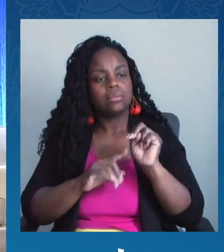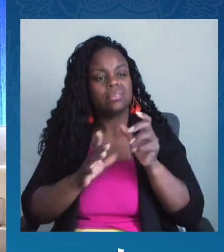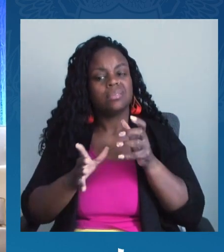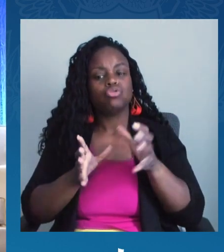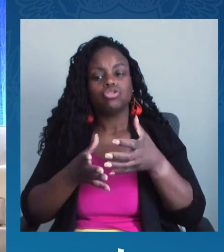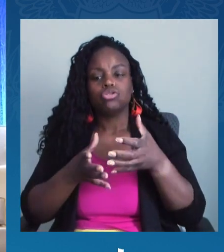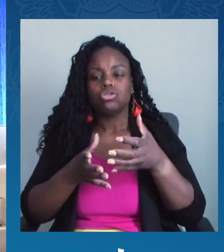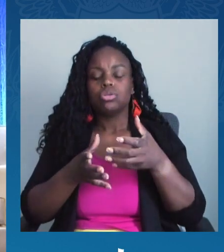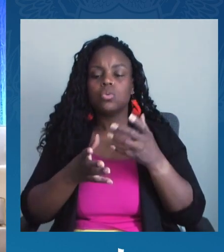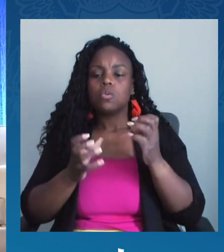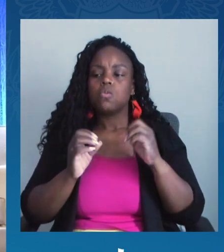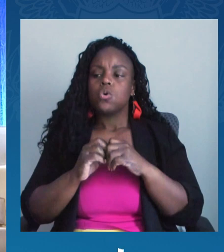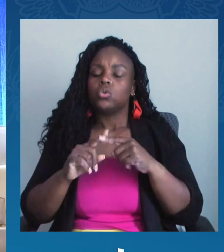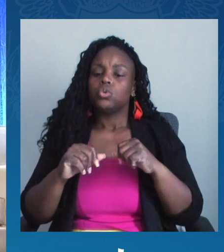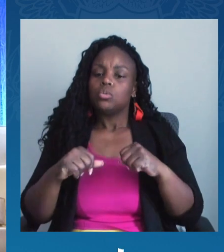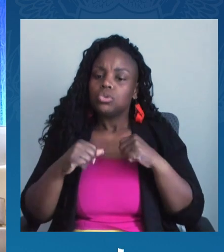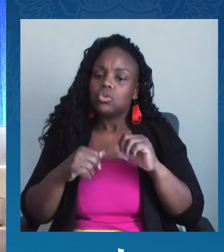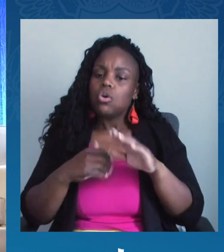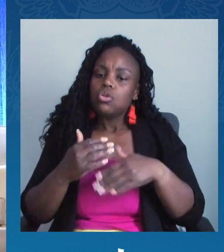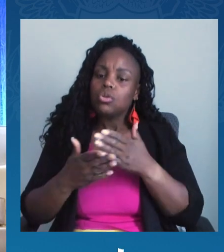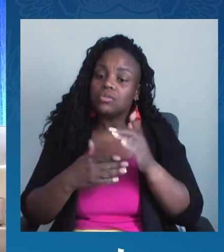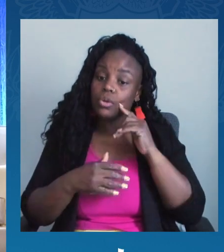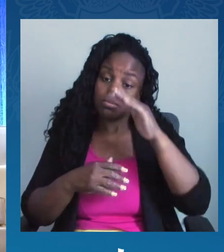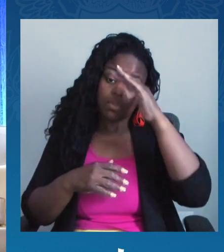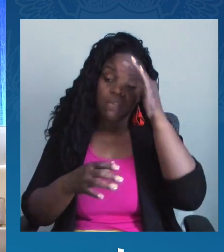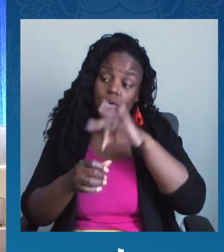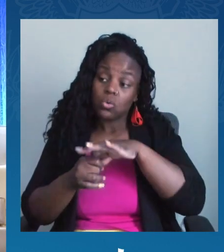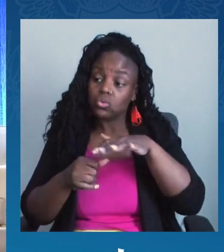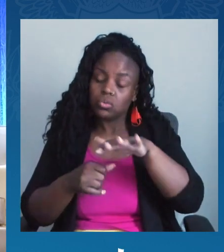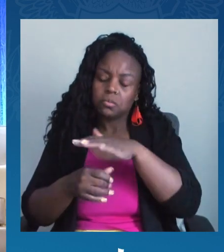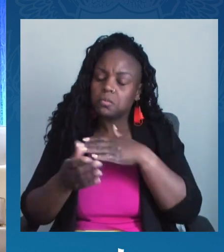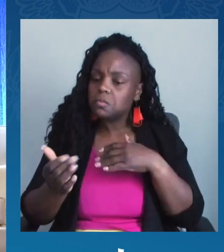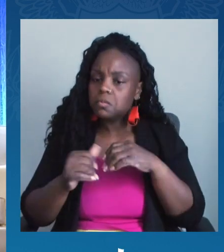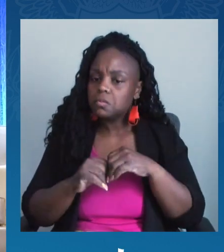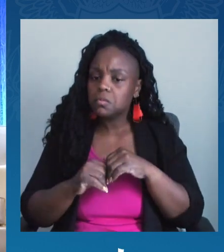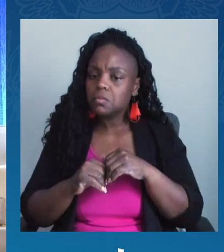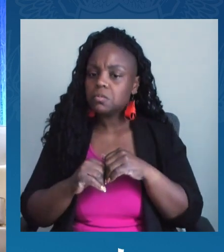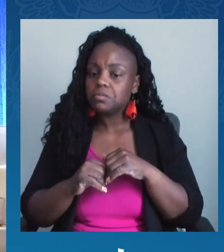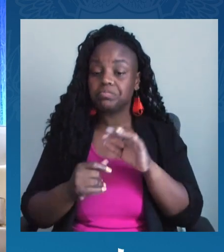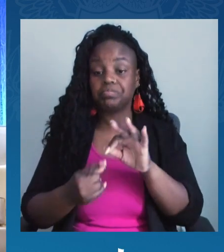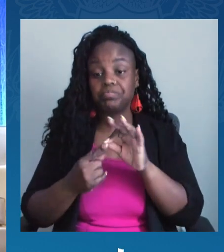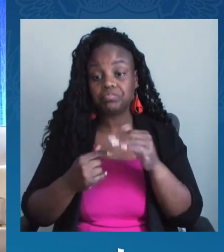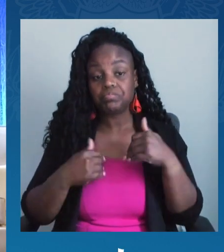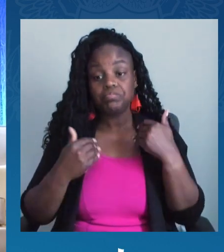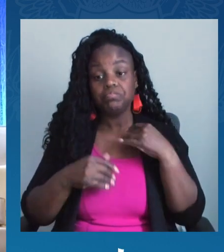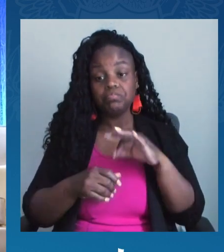particularly for black voters and even for younger voters who feel like their vote is not being counted right.